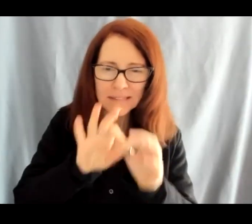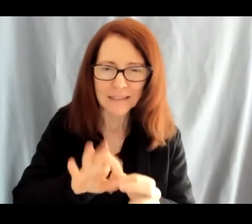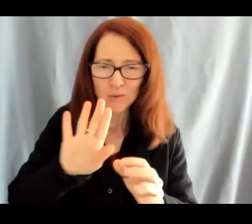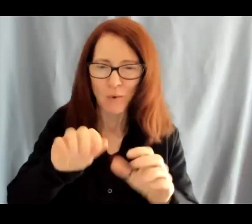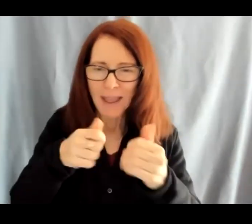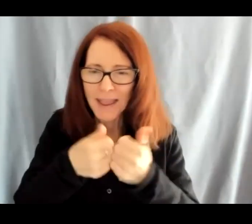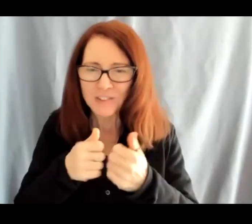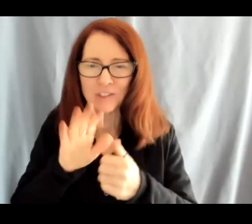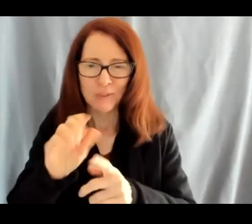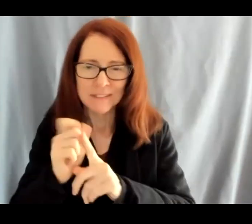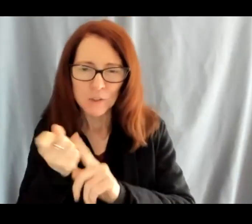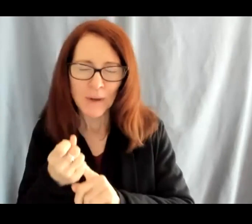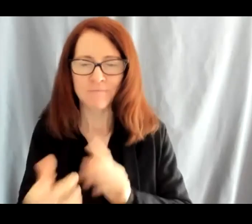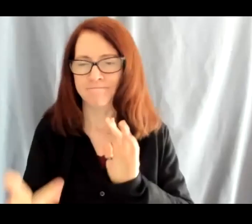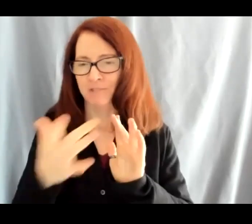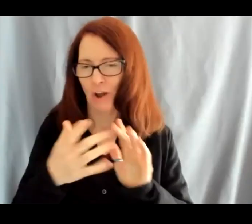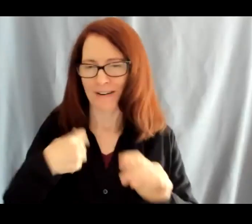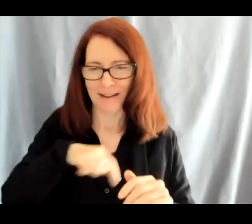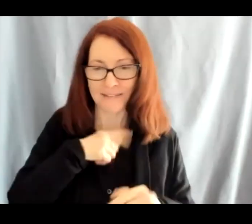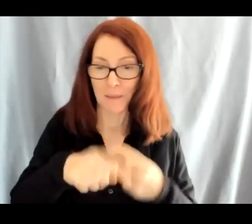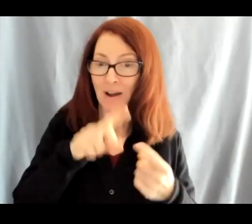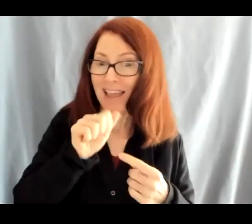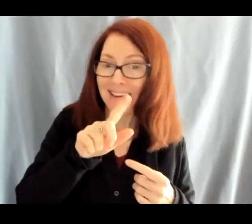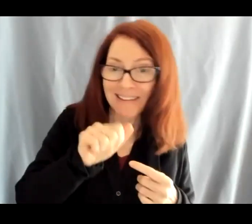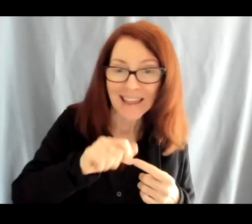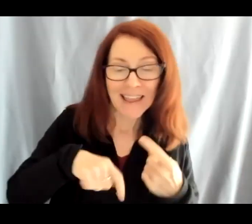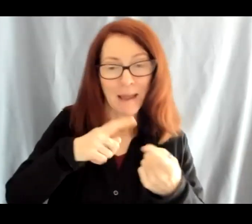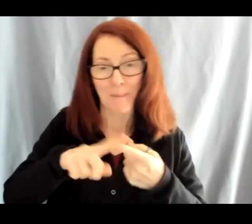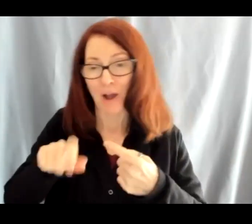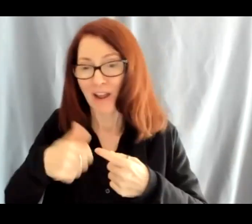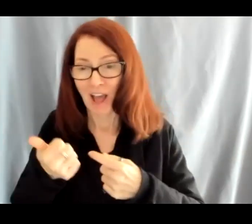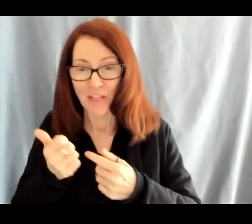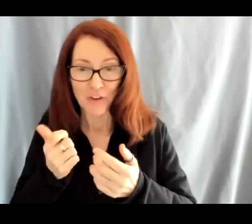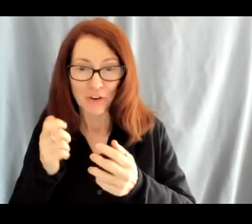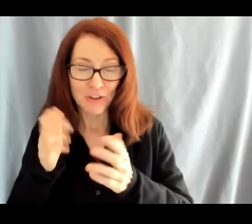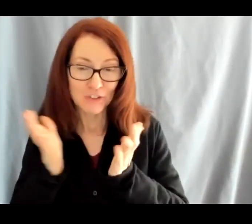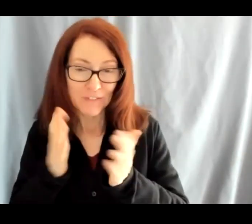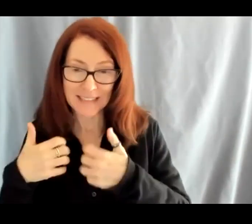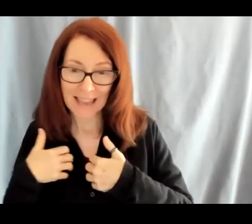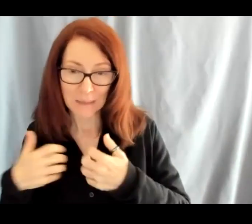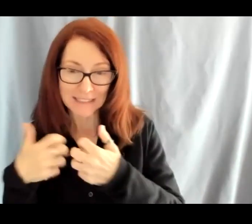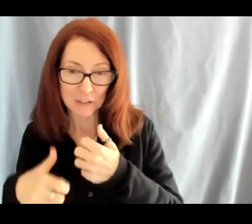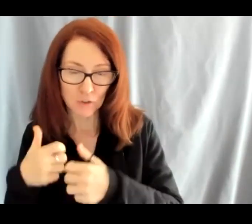any other ADA related issue so we're gonna try to do more of these trainings and we're going to